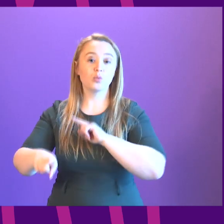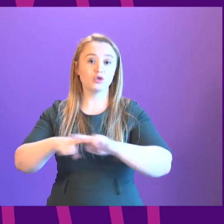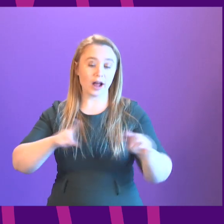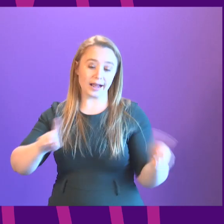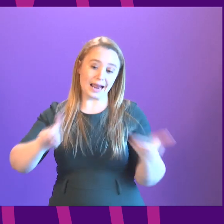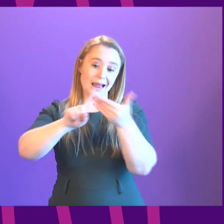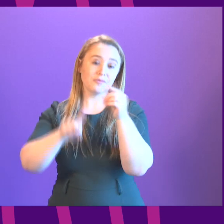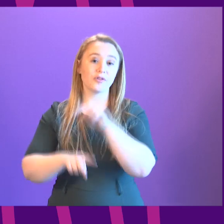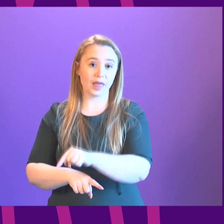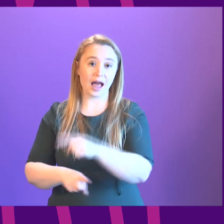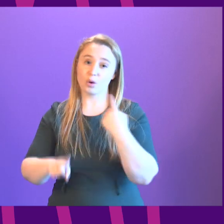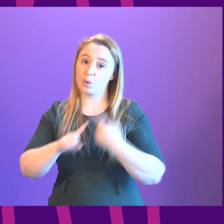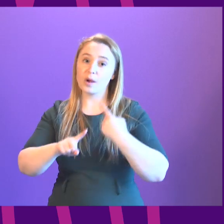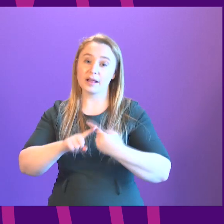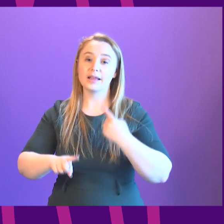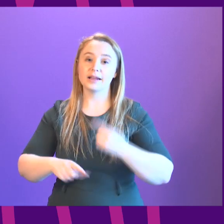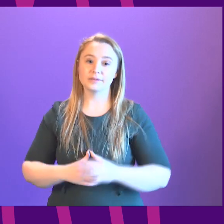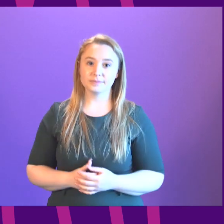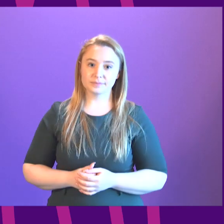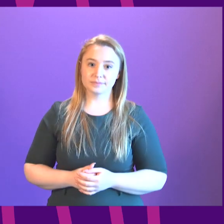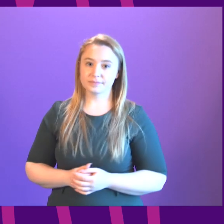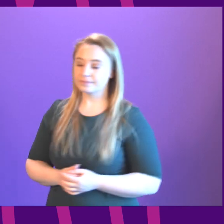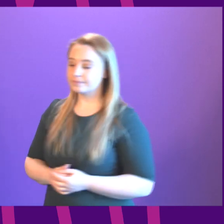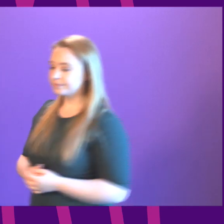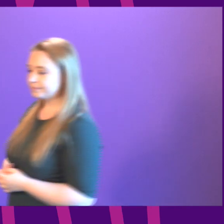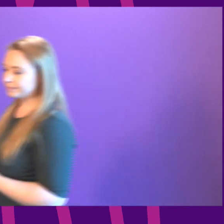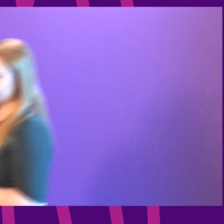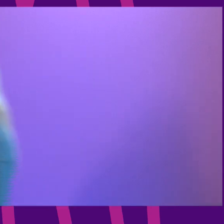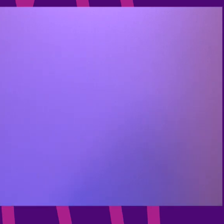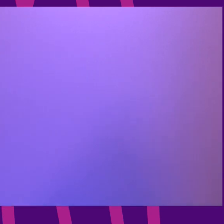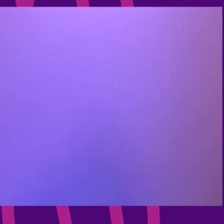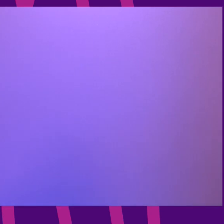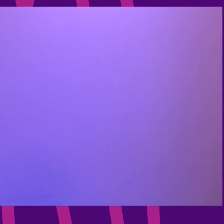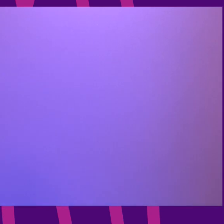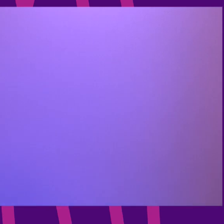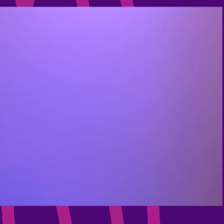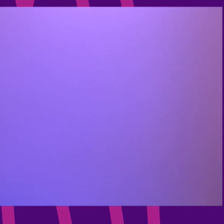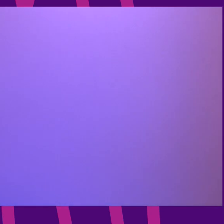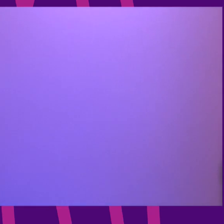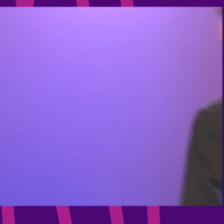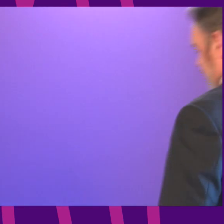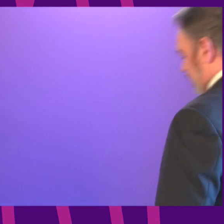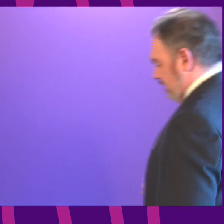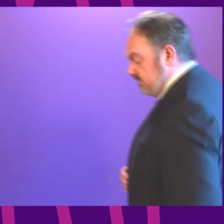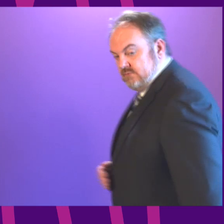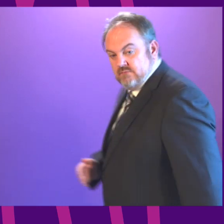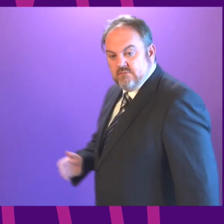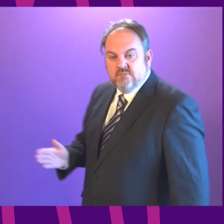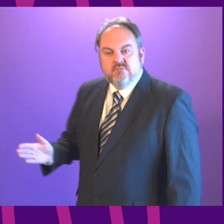to as quickly as the virus allows. Willie Rennie (North East Fife) (LD): We appreciate the reasons for the decisions